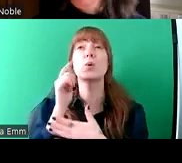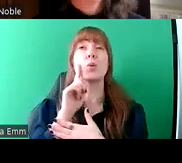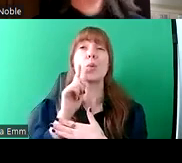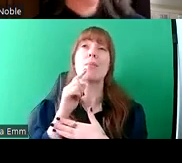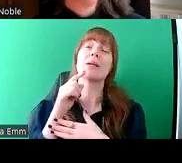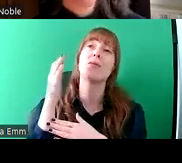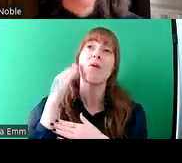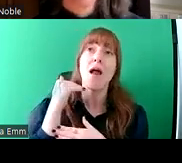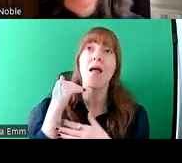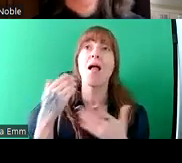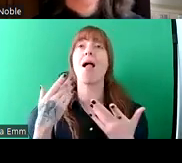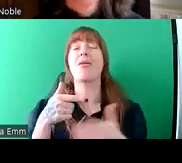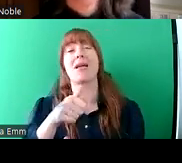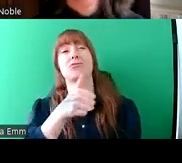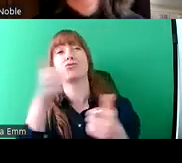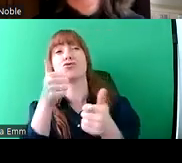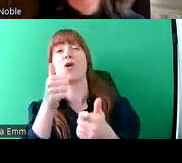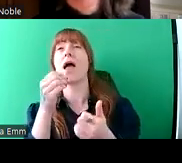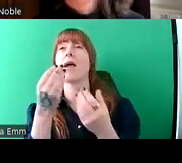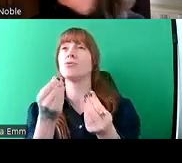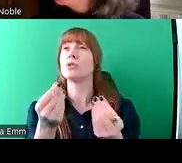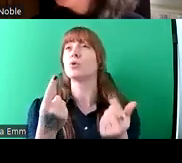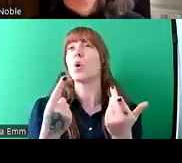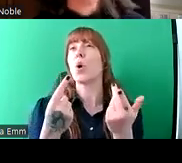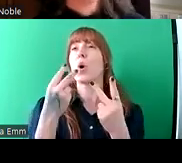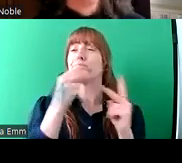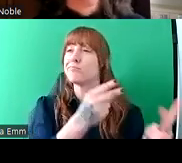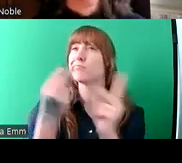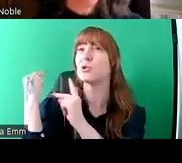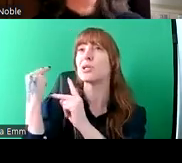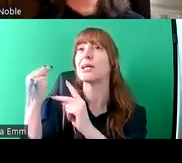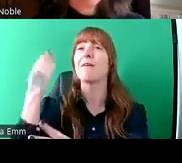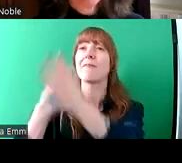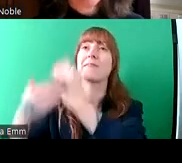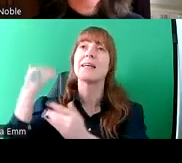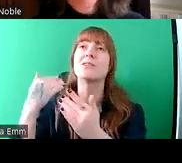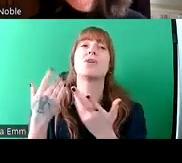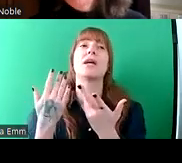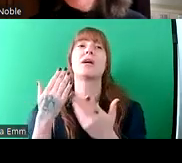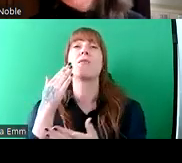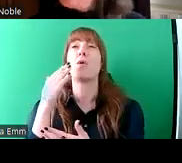resource, looking at the history of cultural history of women of colour in Glasgow. We've